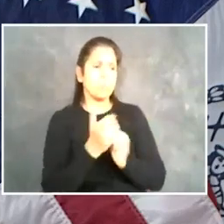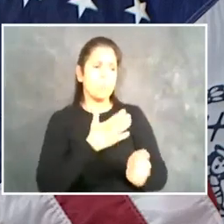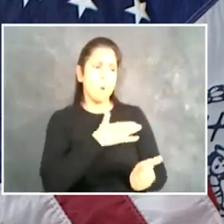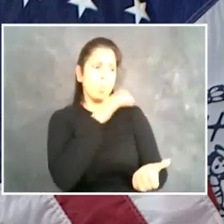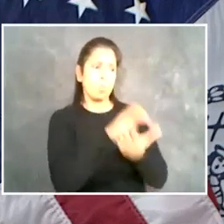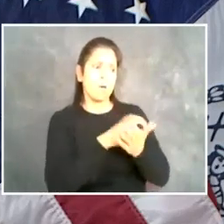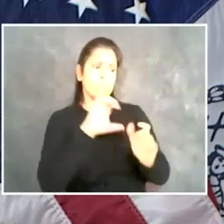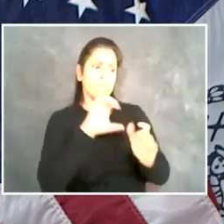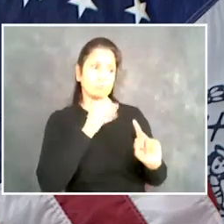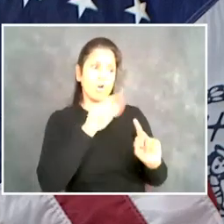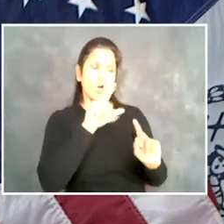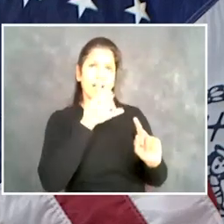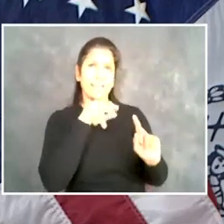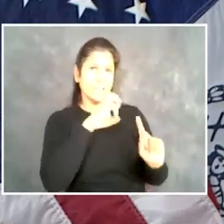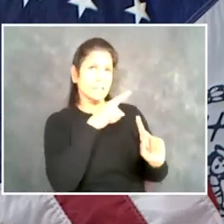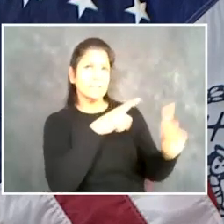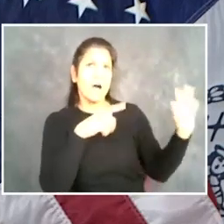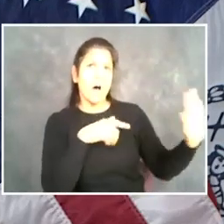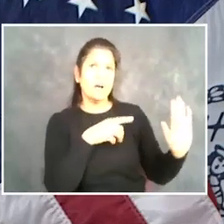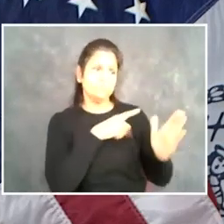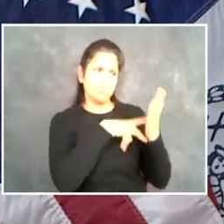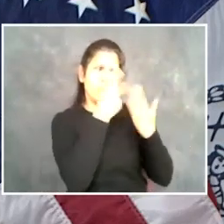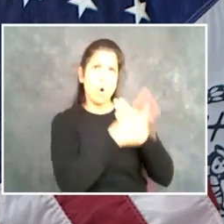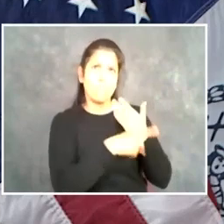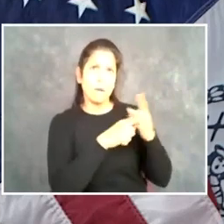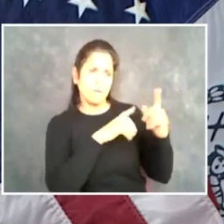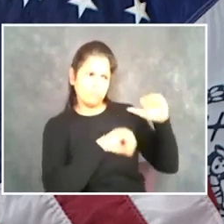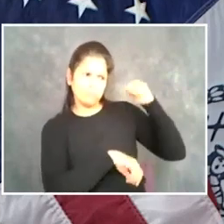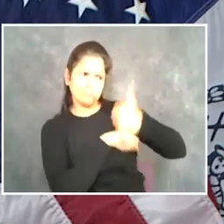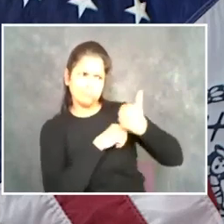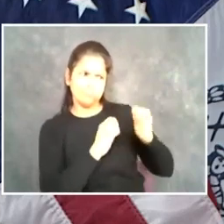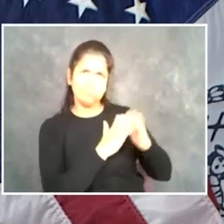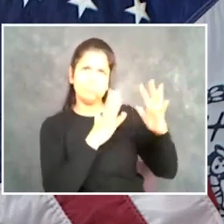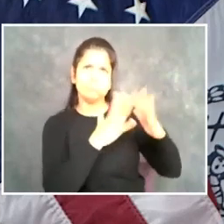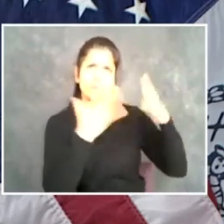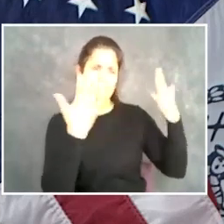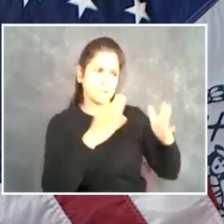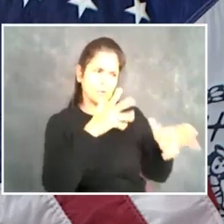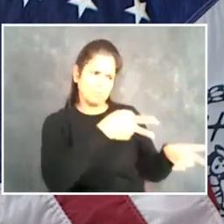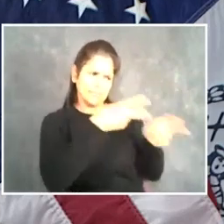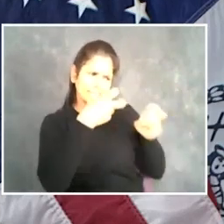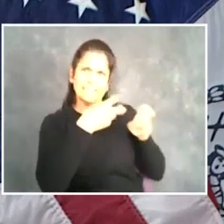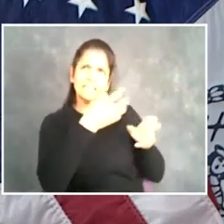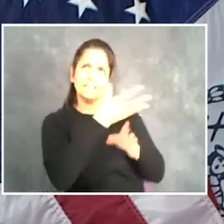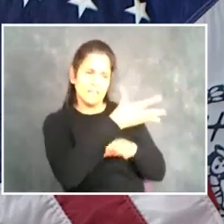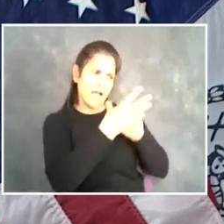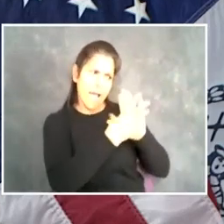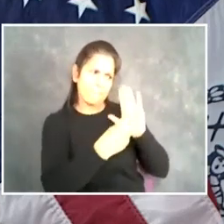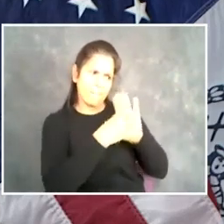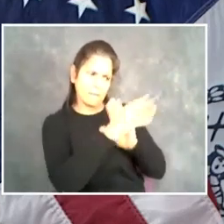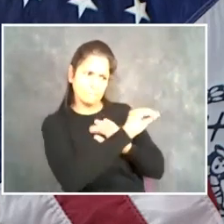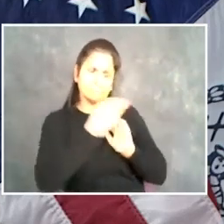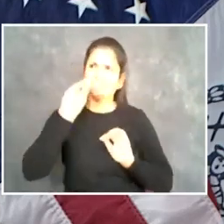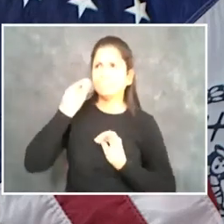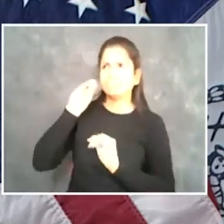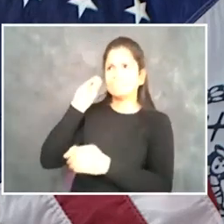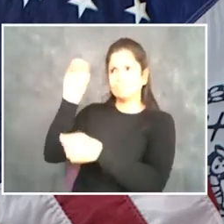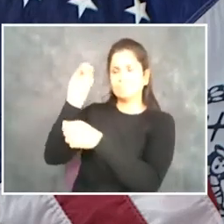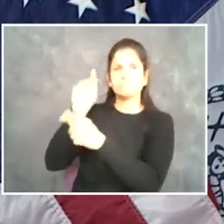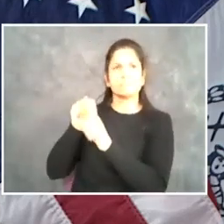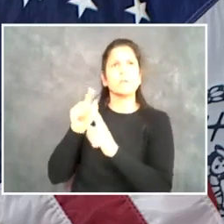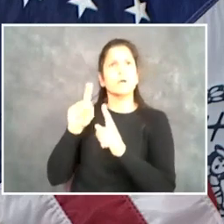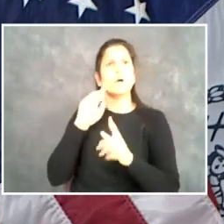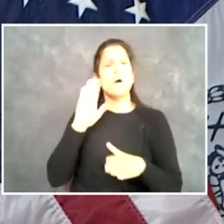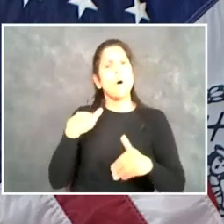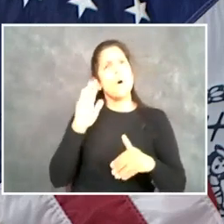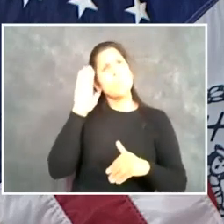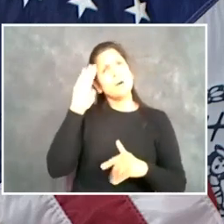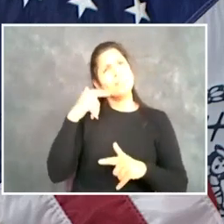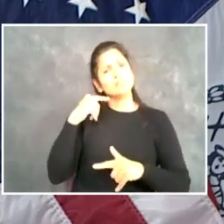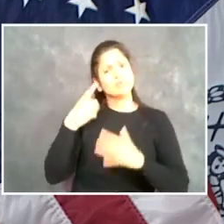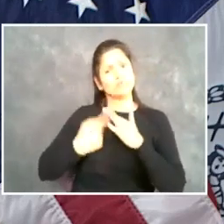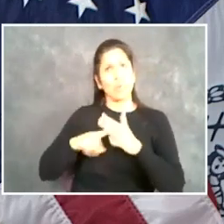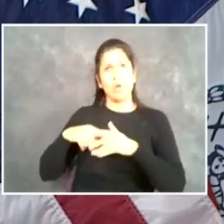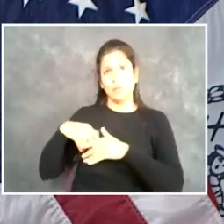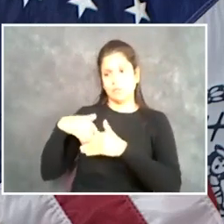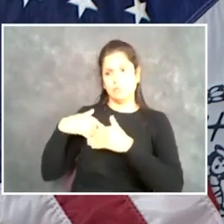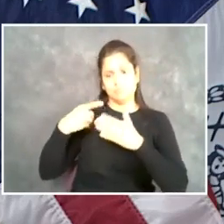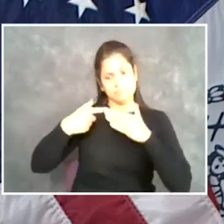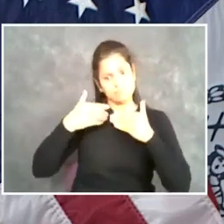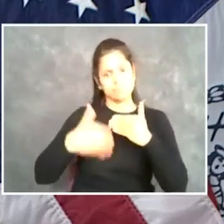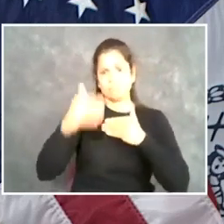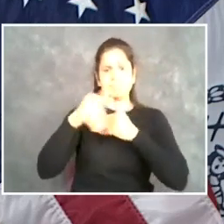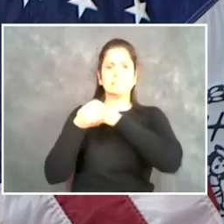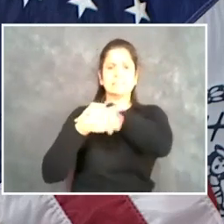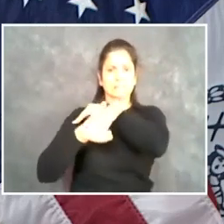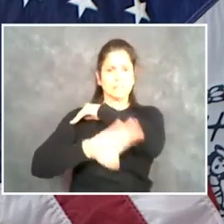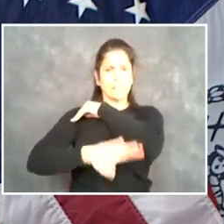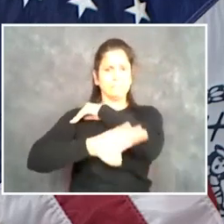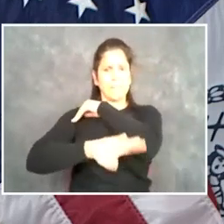TO APPLY THEM IN THE COMING